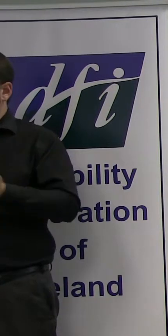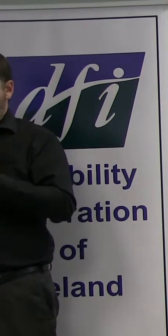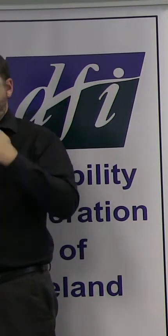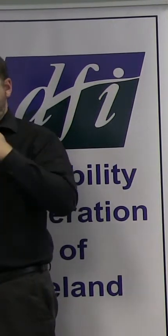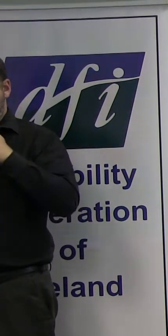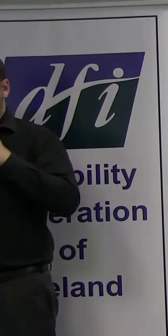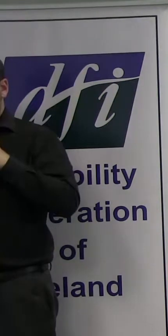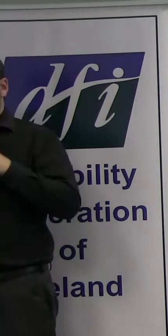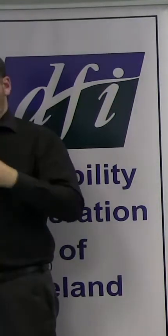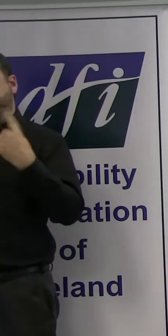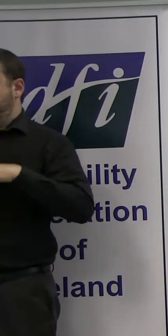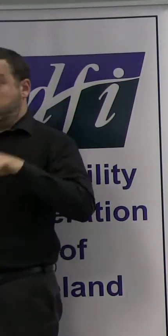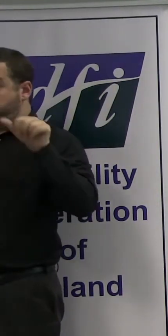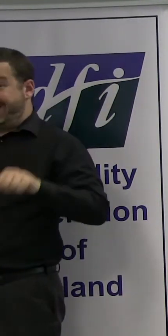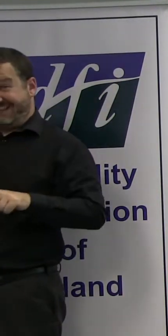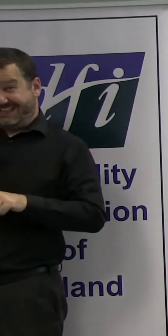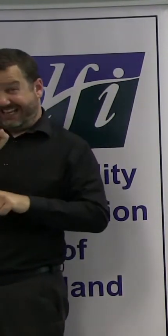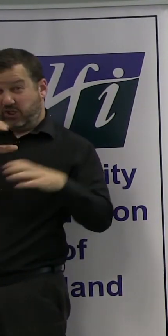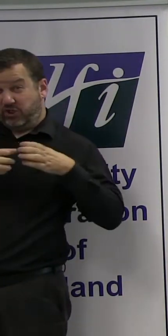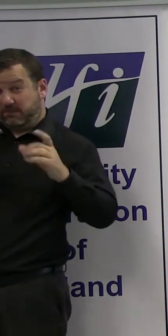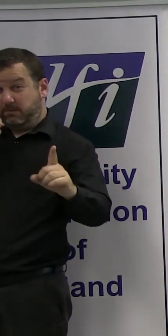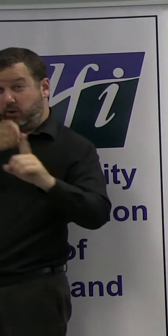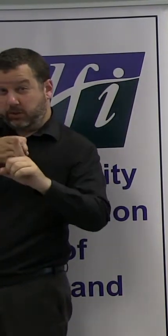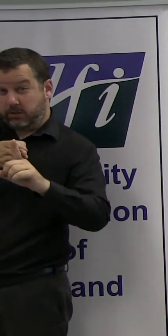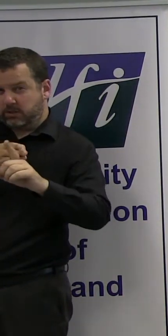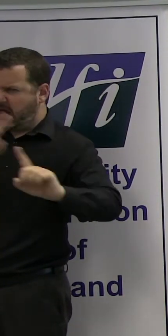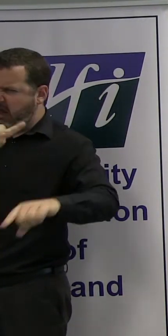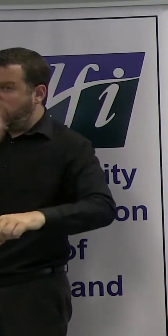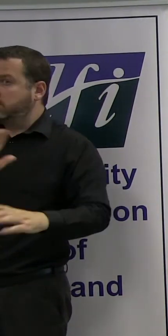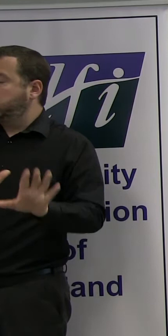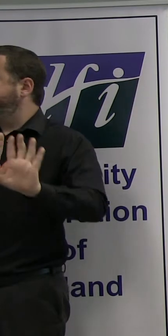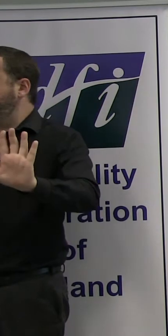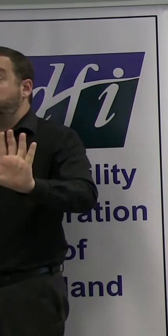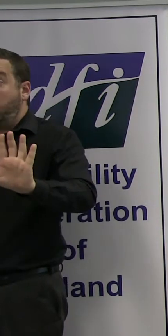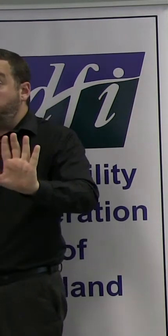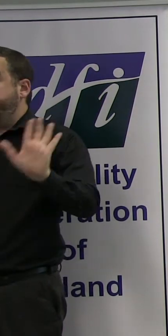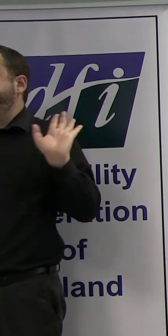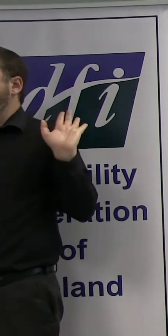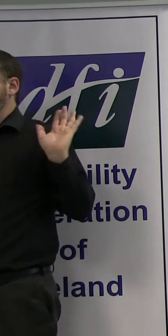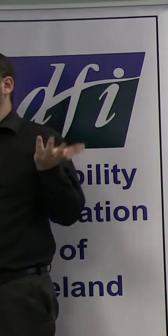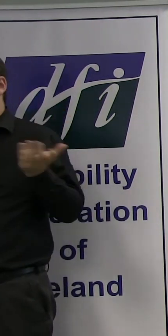purpose by their approach that's not okay and so fundraising we fundraising a